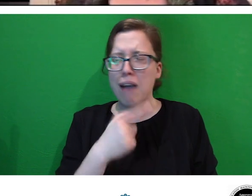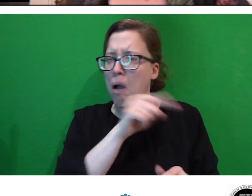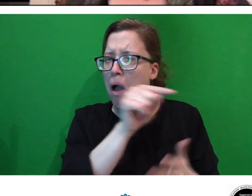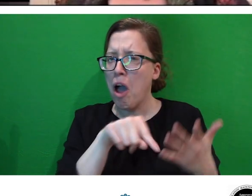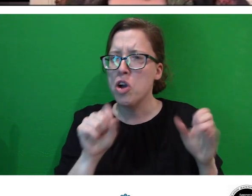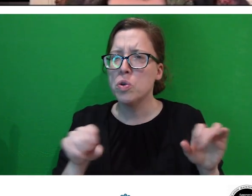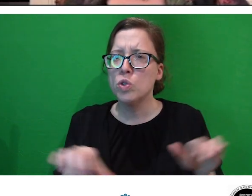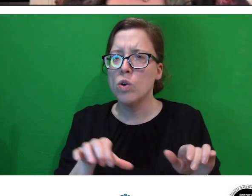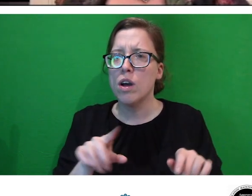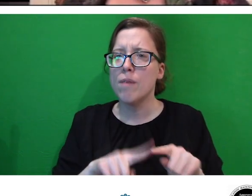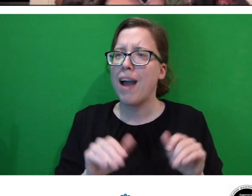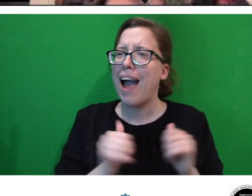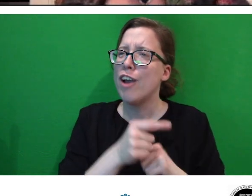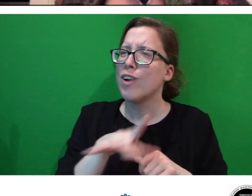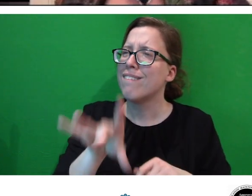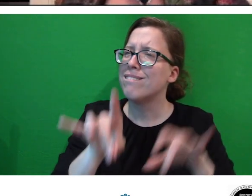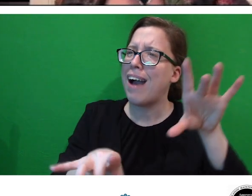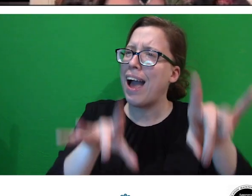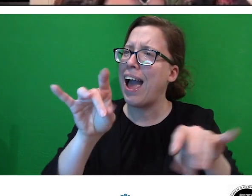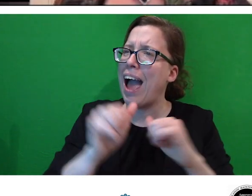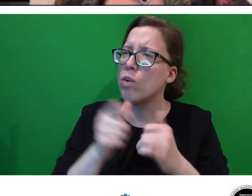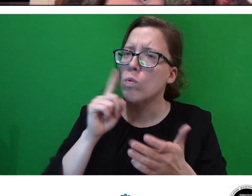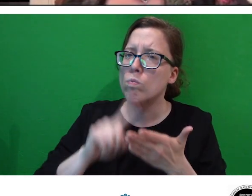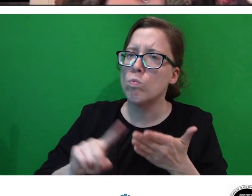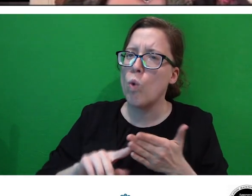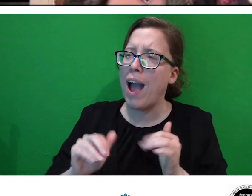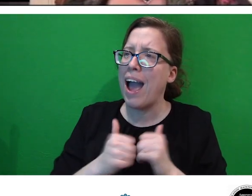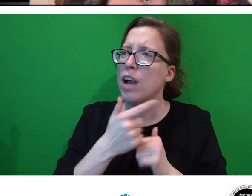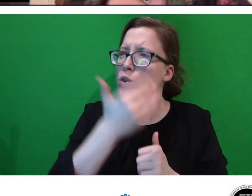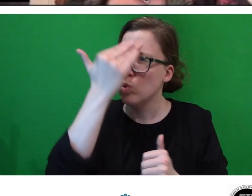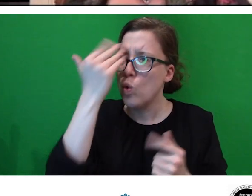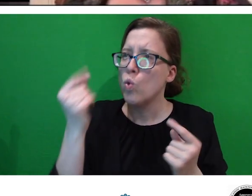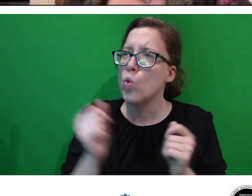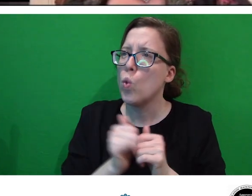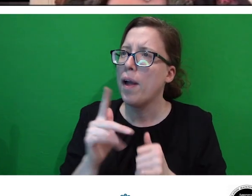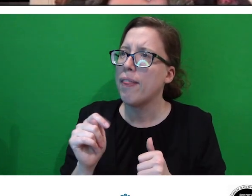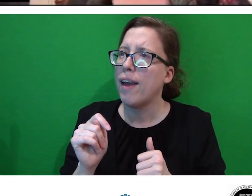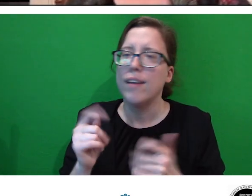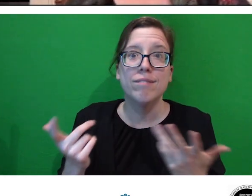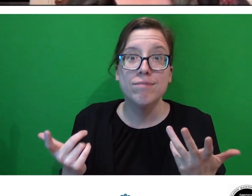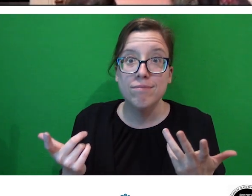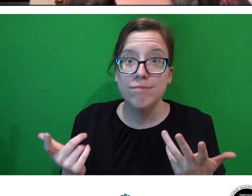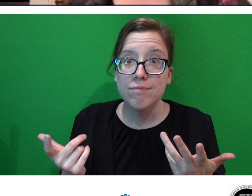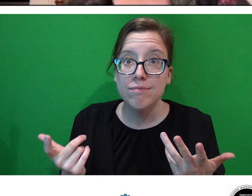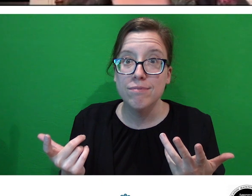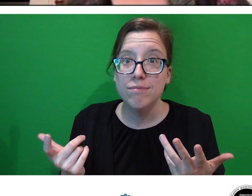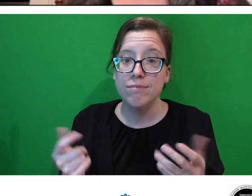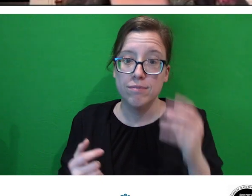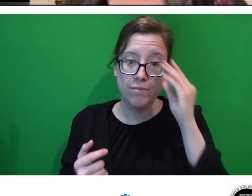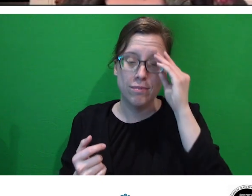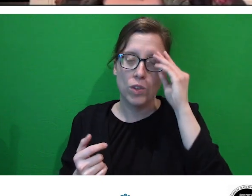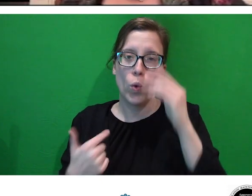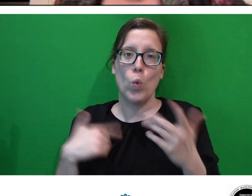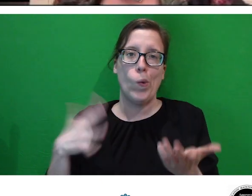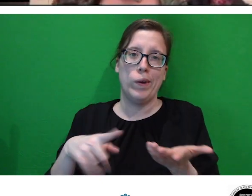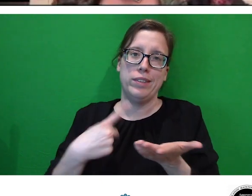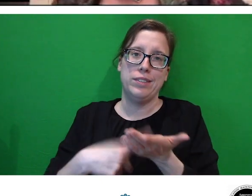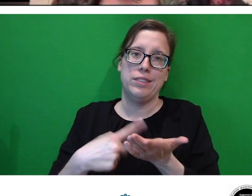with toys they don't even know they're there. Leave him alone with things that they you say, "Well, he's got all these things he could do." Well, yeah, but how's he going to find them and